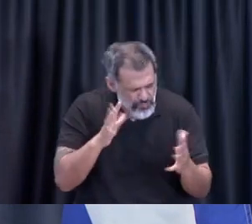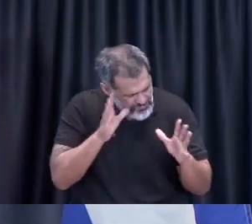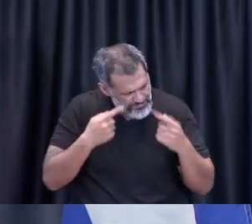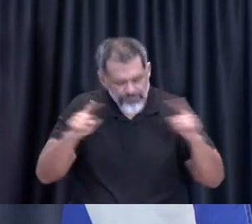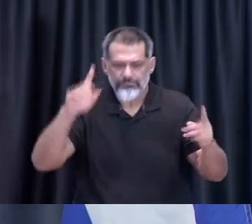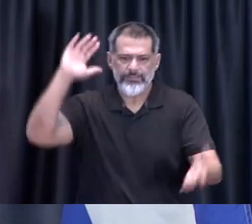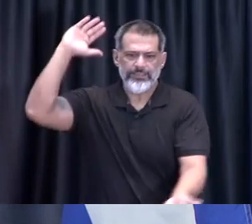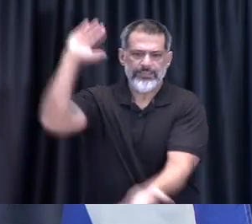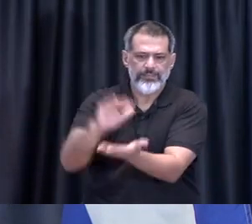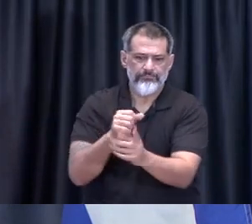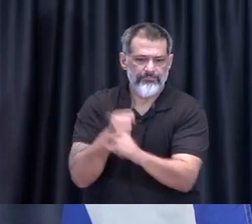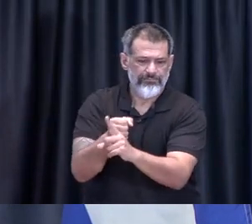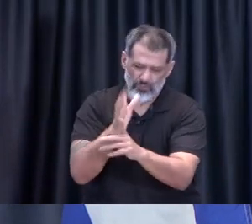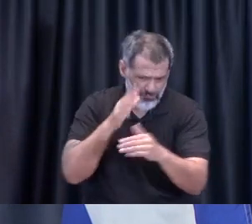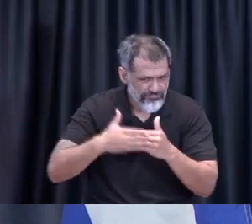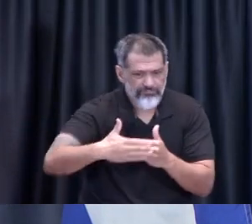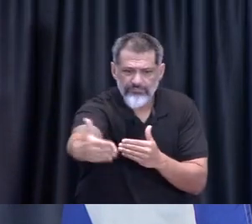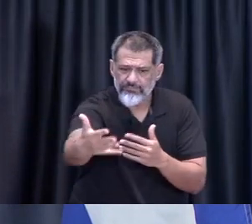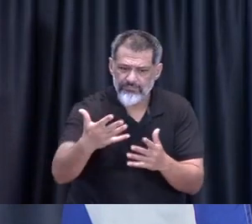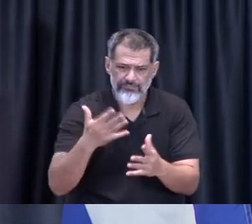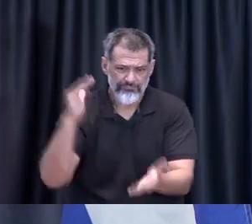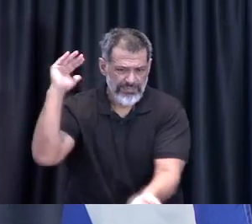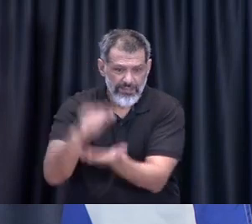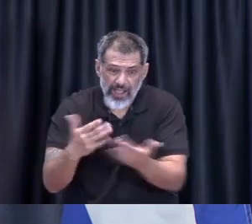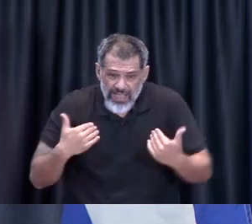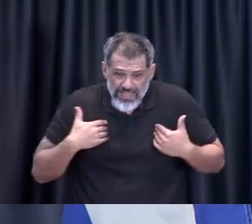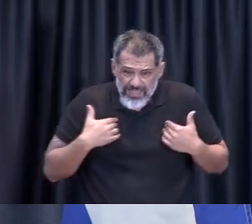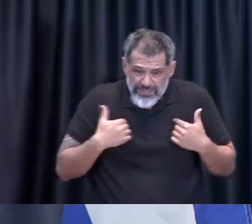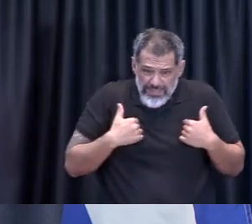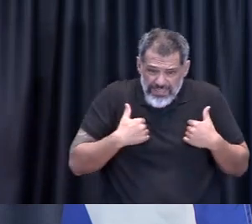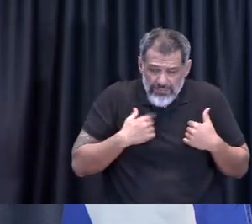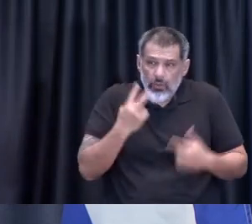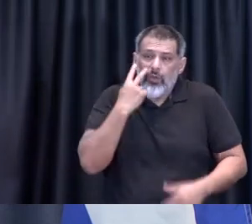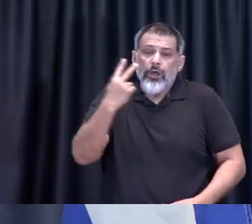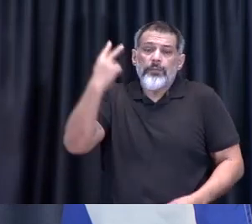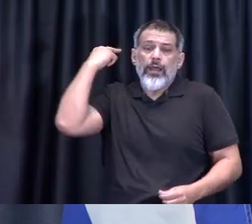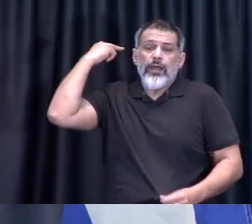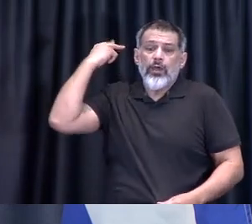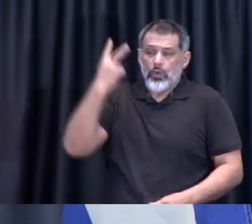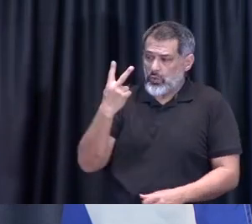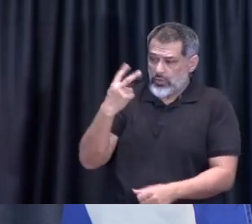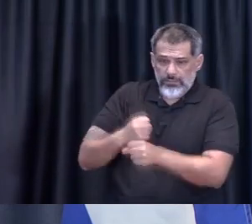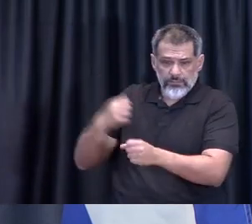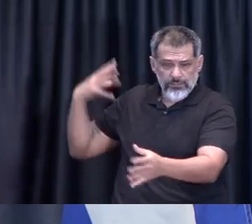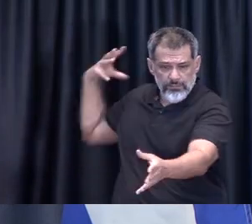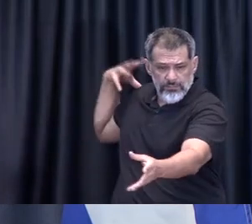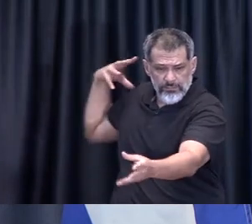So to my mind, I think as we reflect back on the two years that has been and what we would